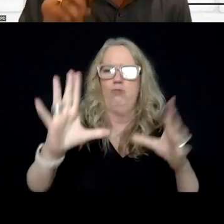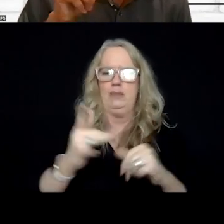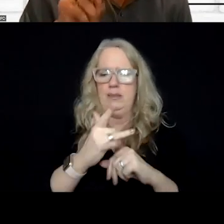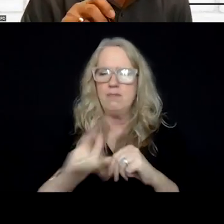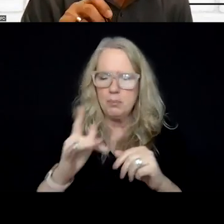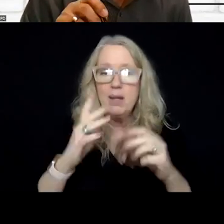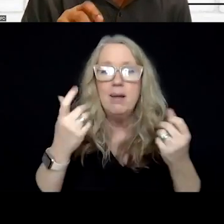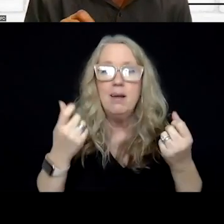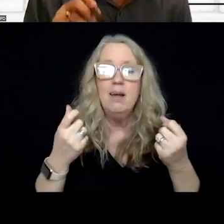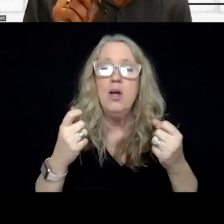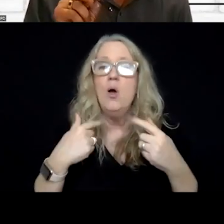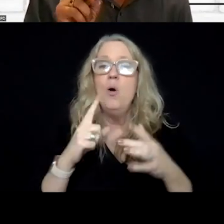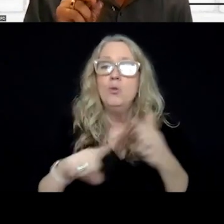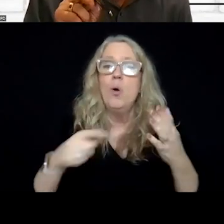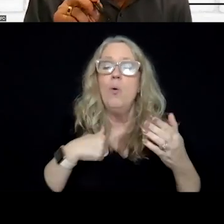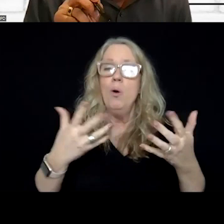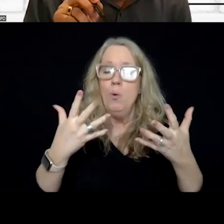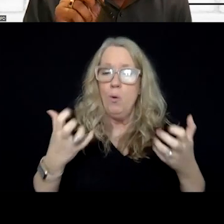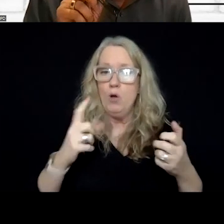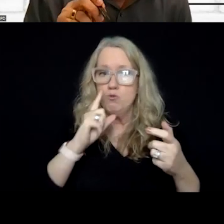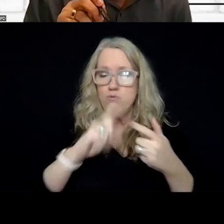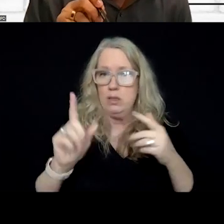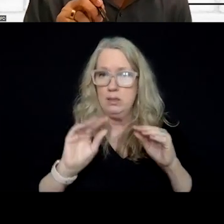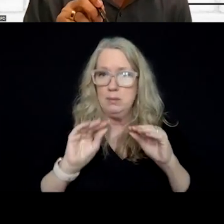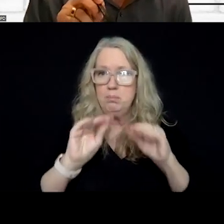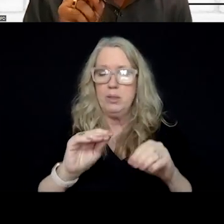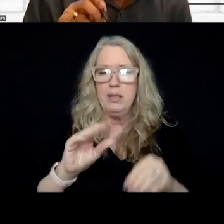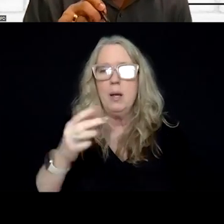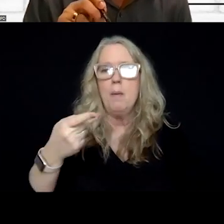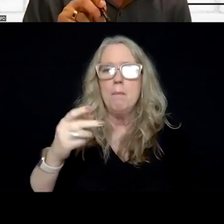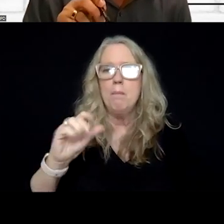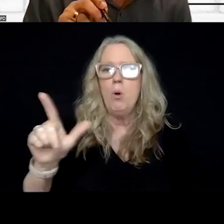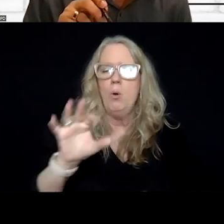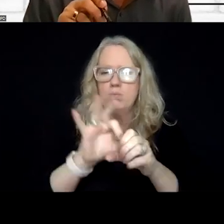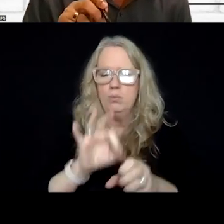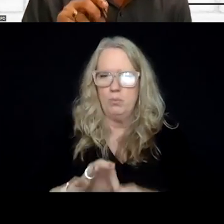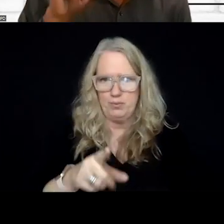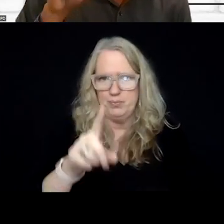WHAT WE WANT TO DO IS QUICKLY INSERT A POLL FOR YOU TO LOOK AT.